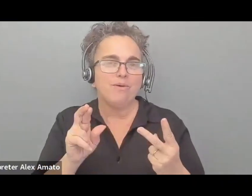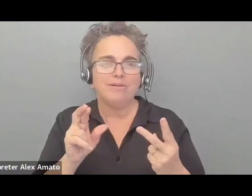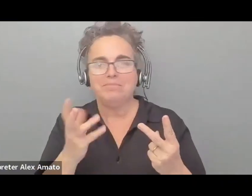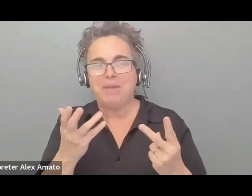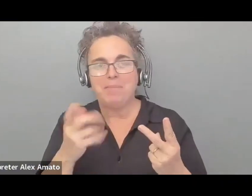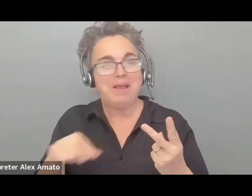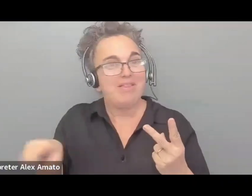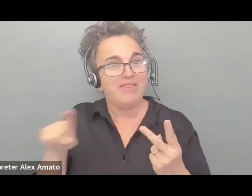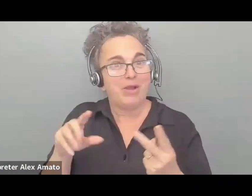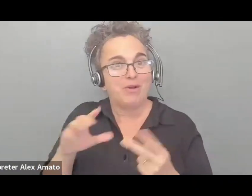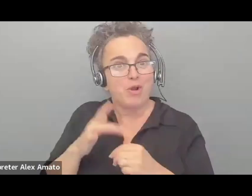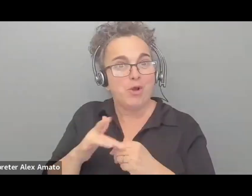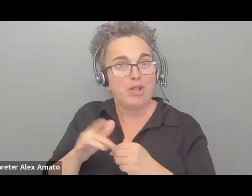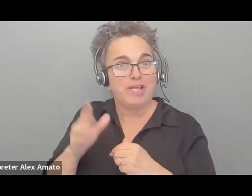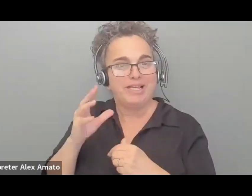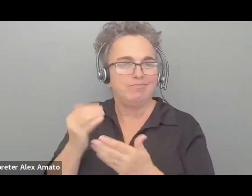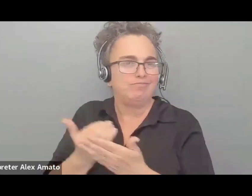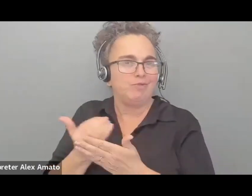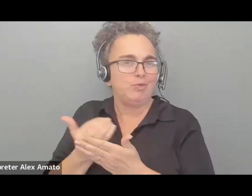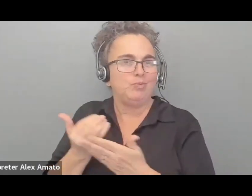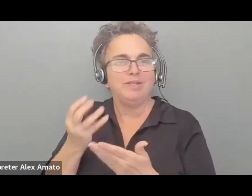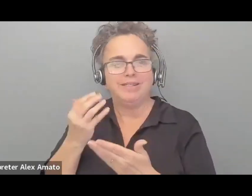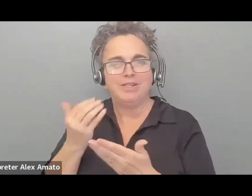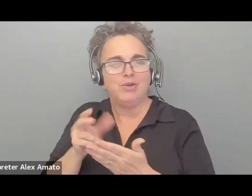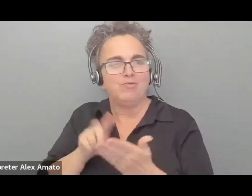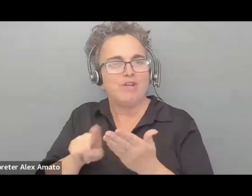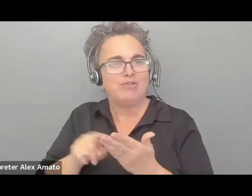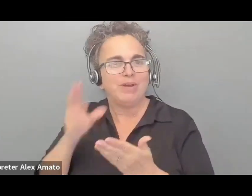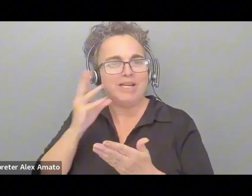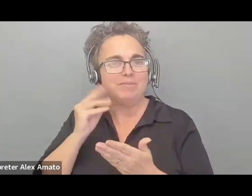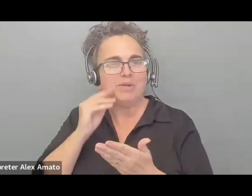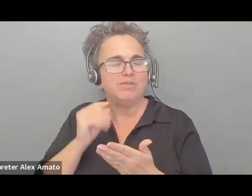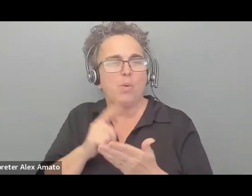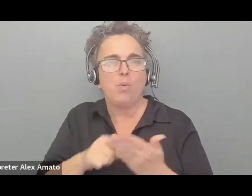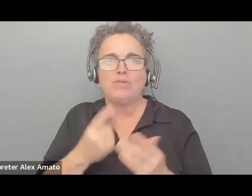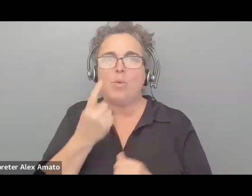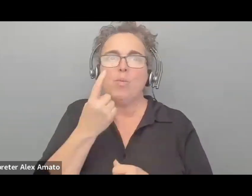what's one accessibility focused research practice they can start right away?